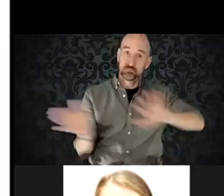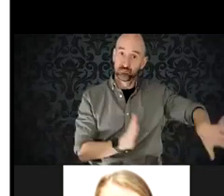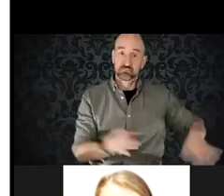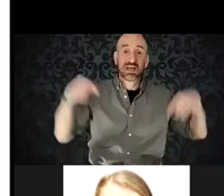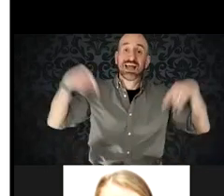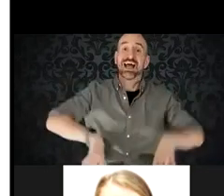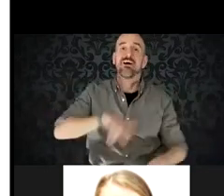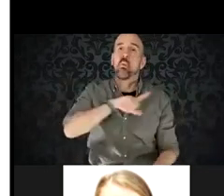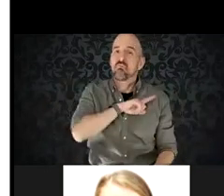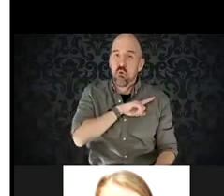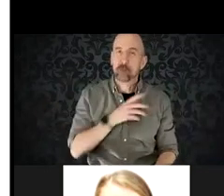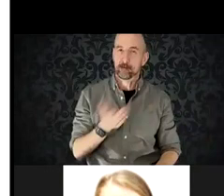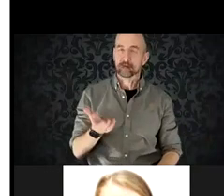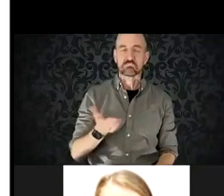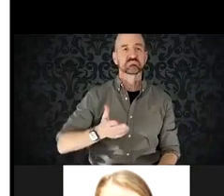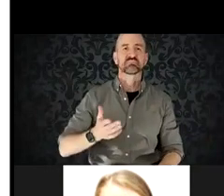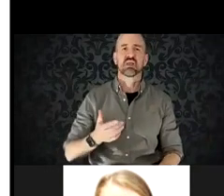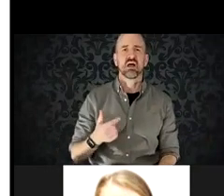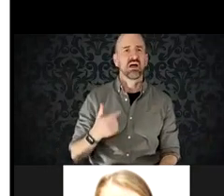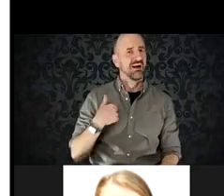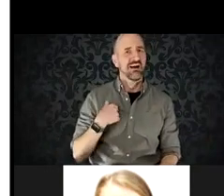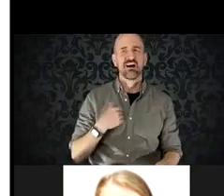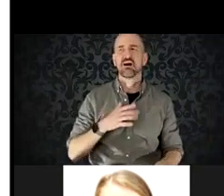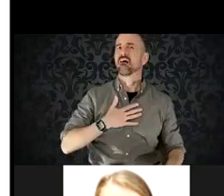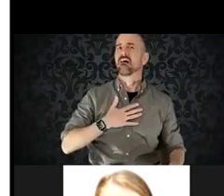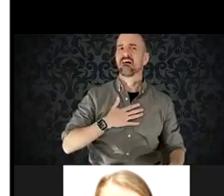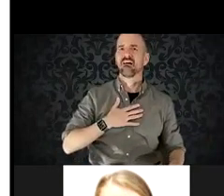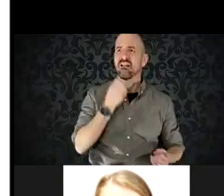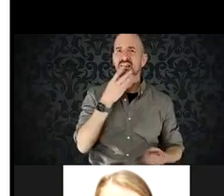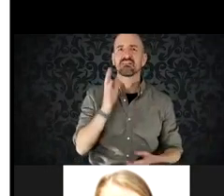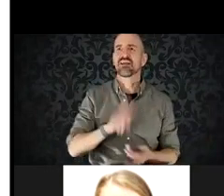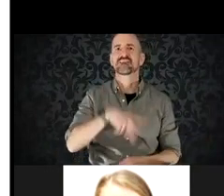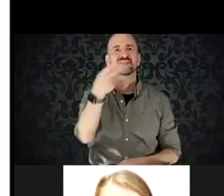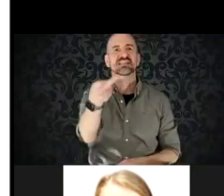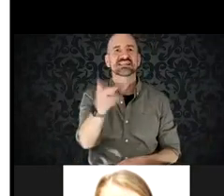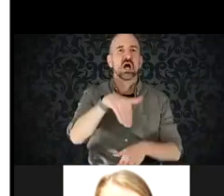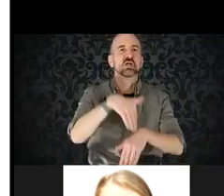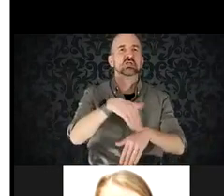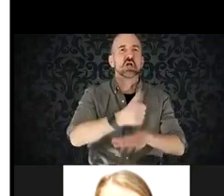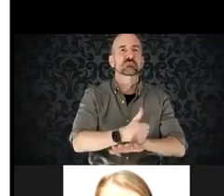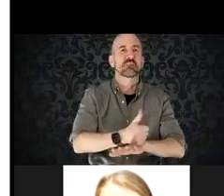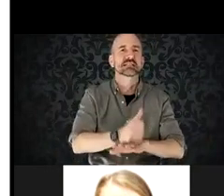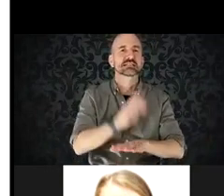world came out in lockdown and thankfully it is doing very well. Of course, you see me on the